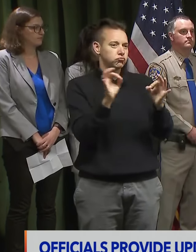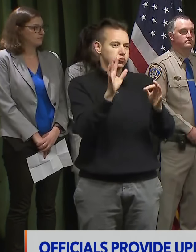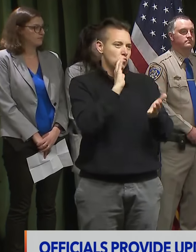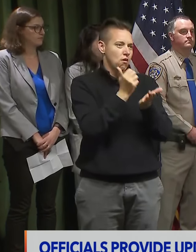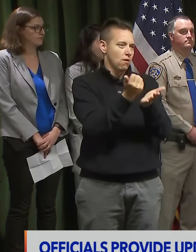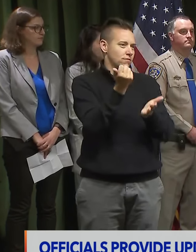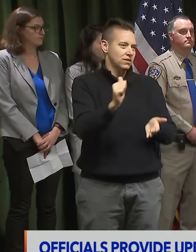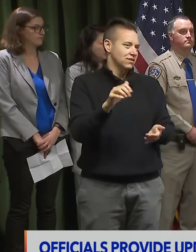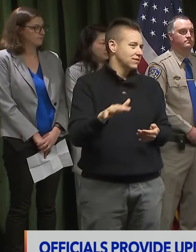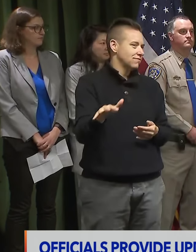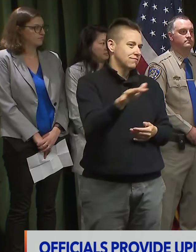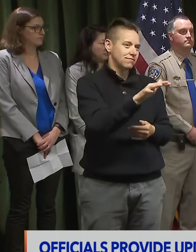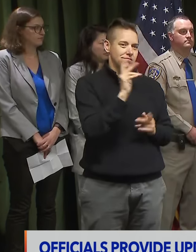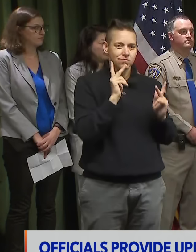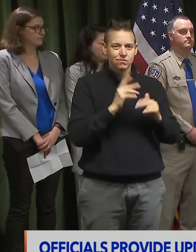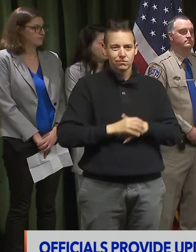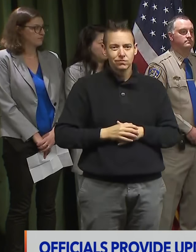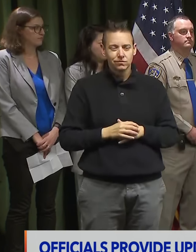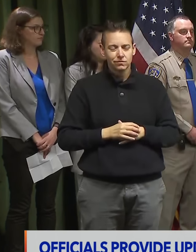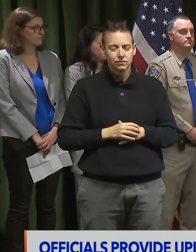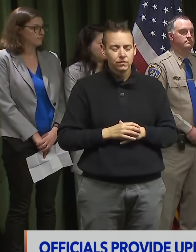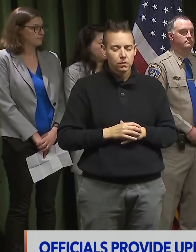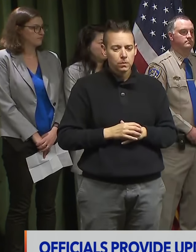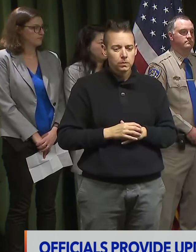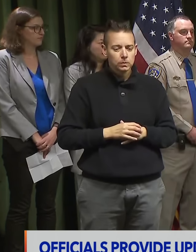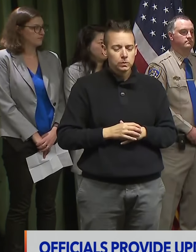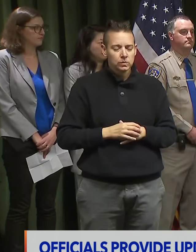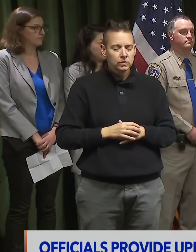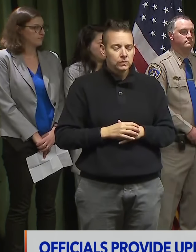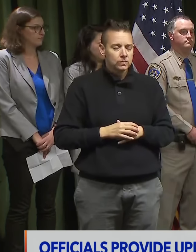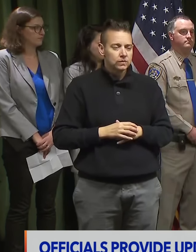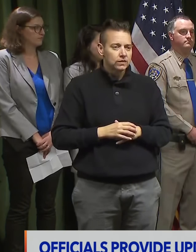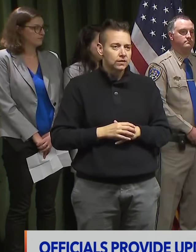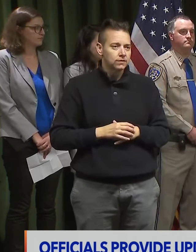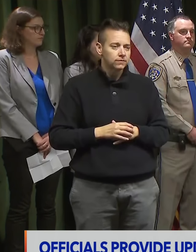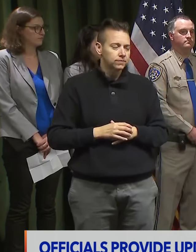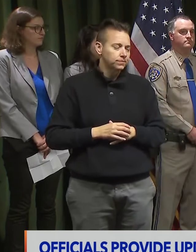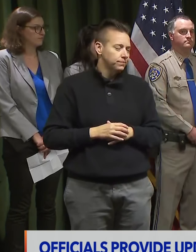FEELING BASED ON THE CHARACTERS HAVE BEEN DESCRIBED YOU DO THIS FOR ANYBODY WHO